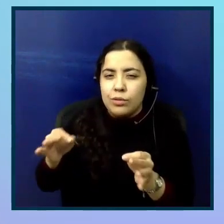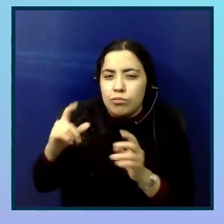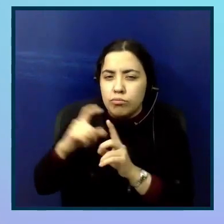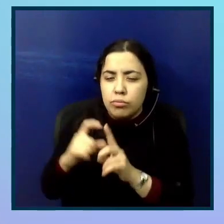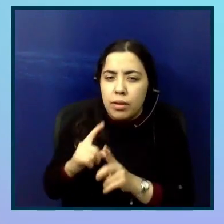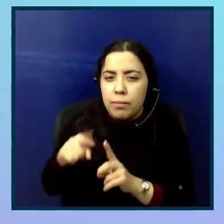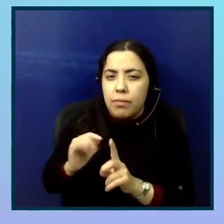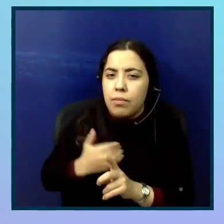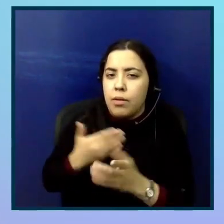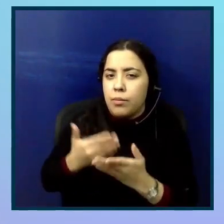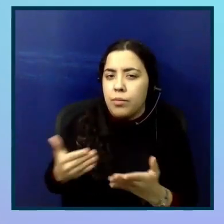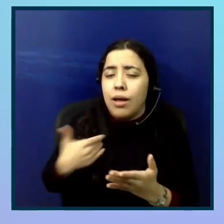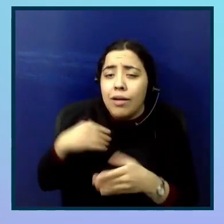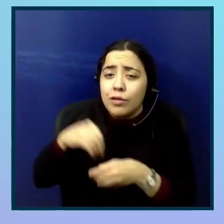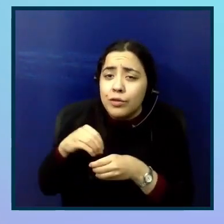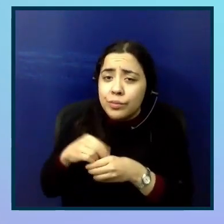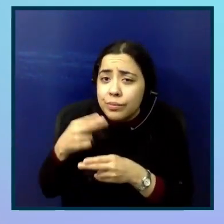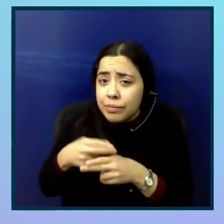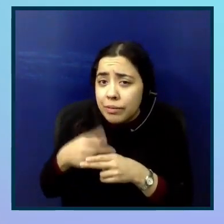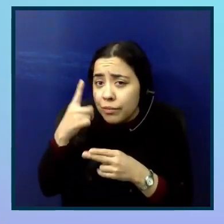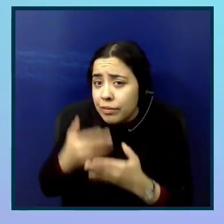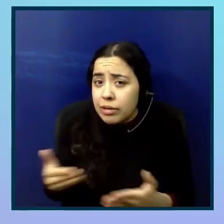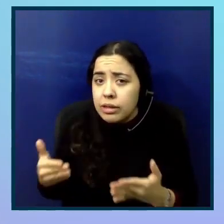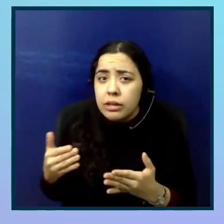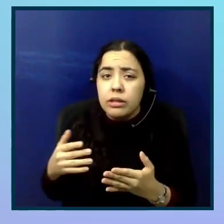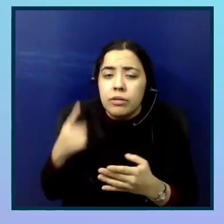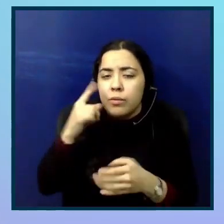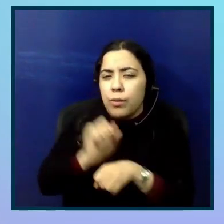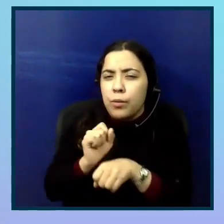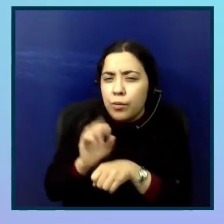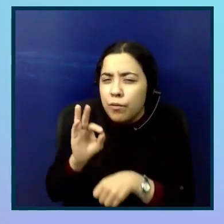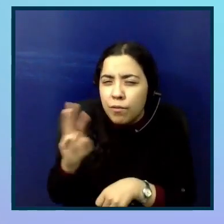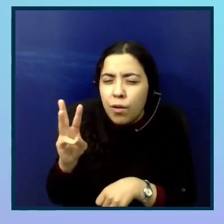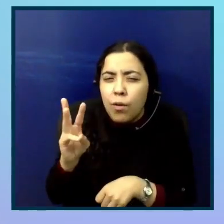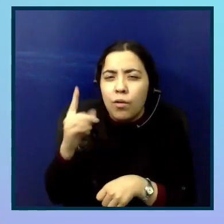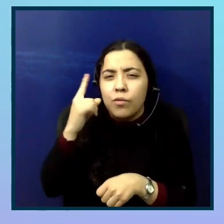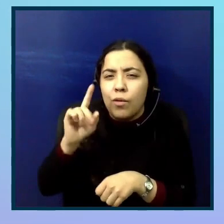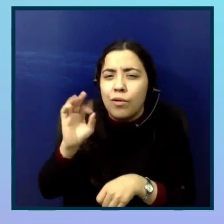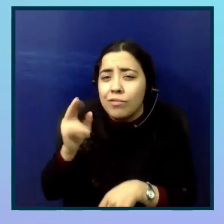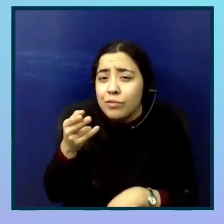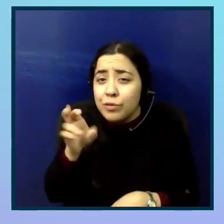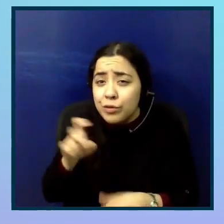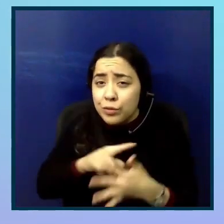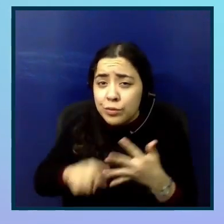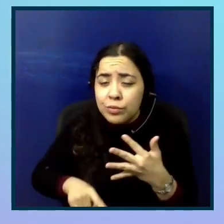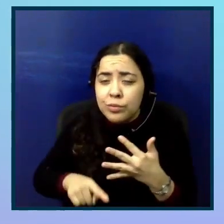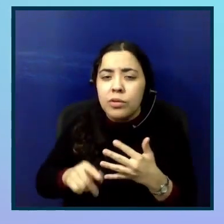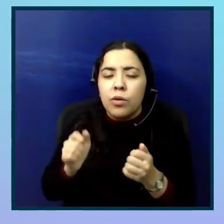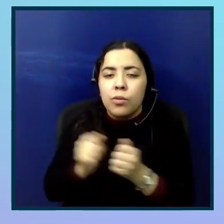So we have internal names for things, for workflows, for features and with some of the, with the slack accessibility standards,